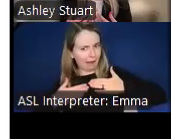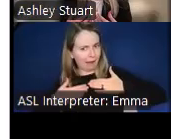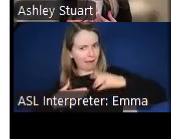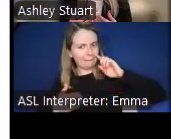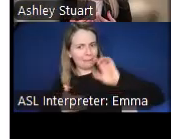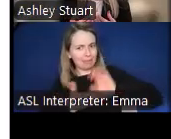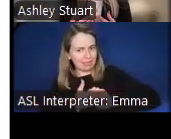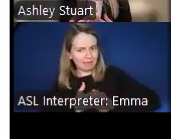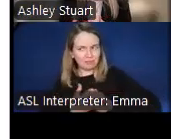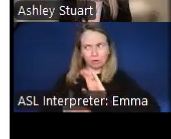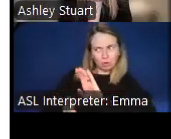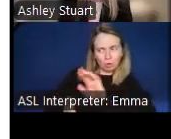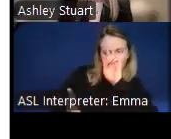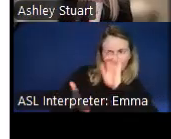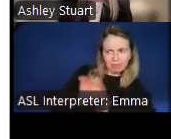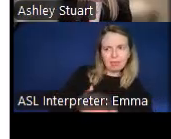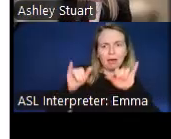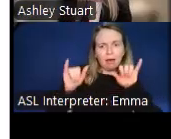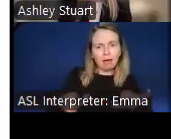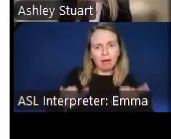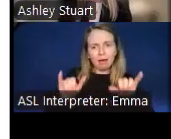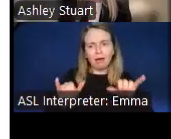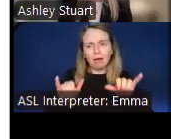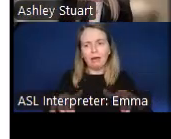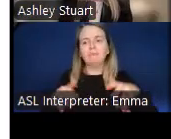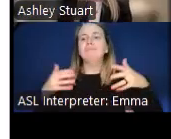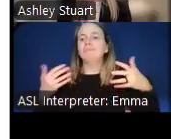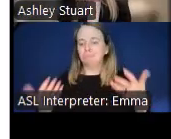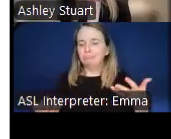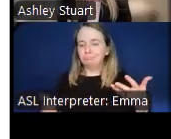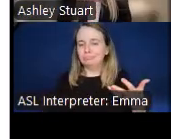or from your own thoughts and feelings, essentially the